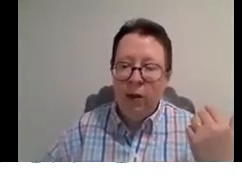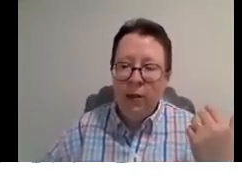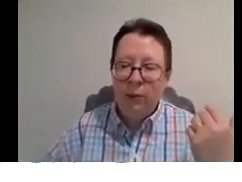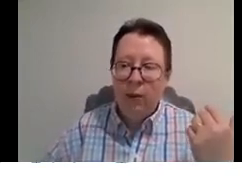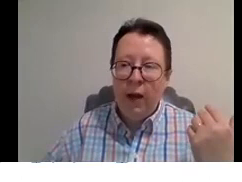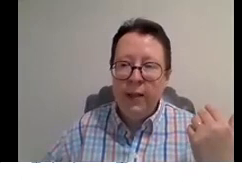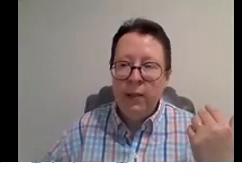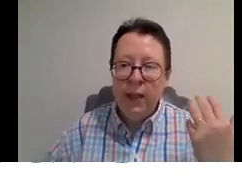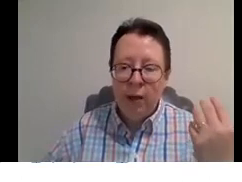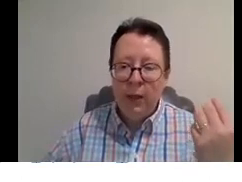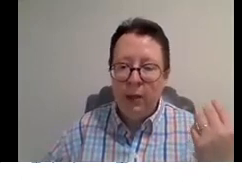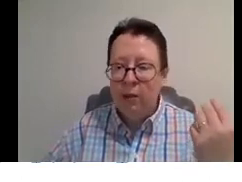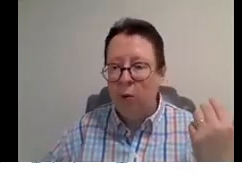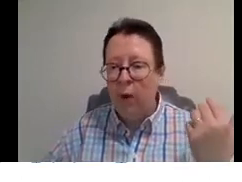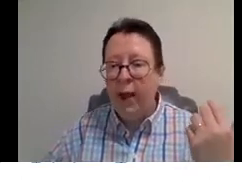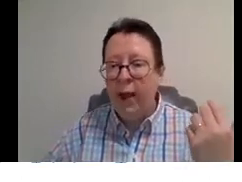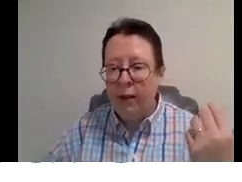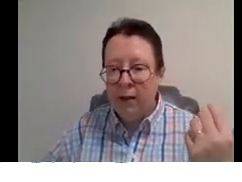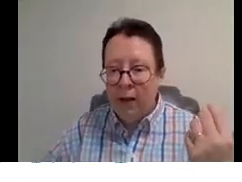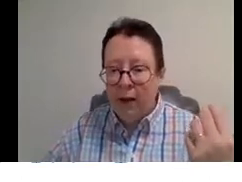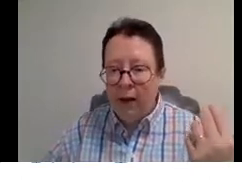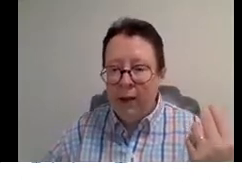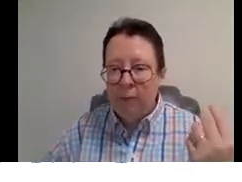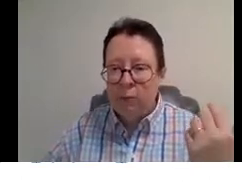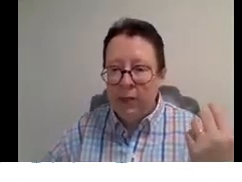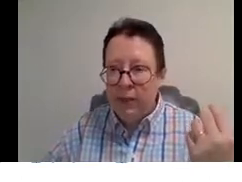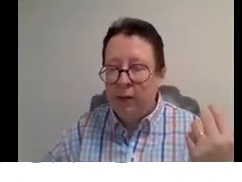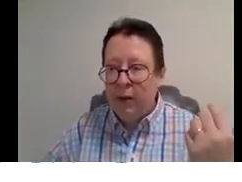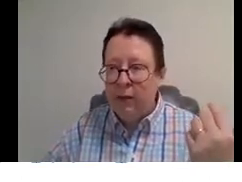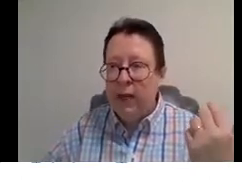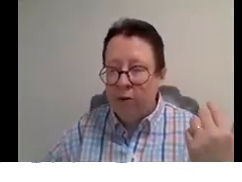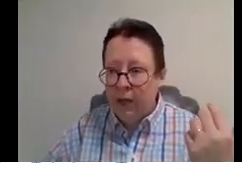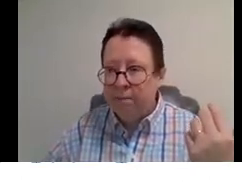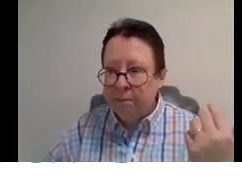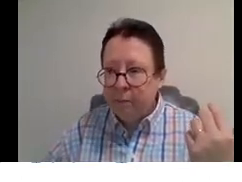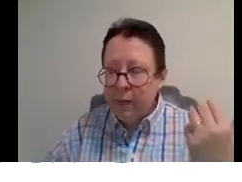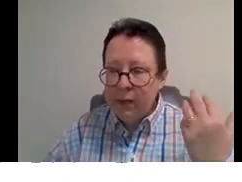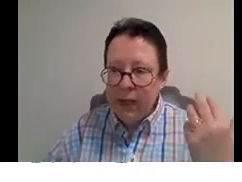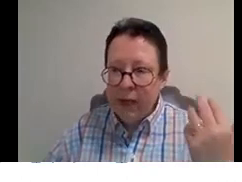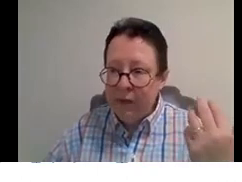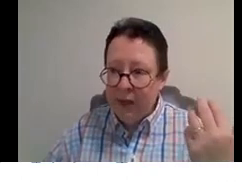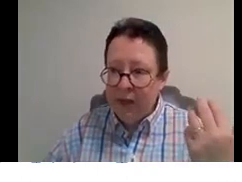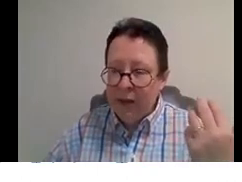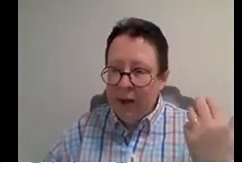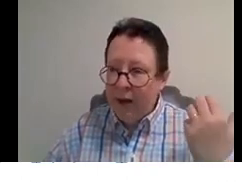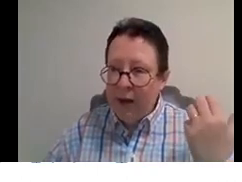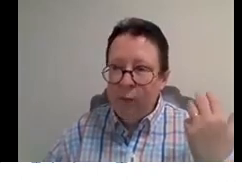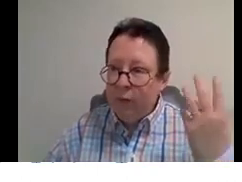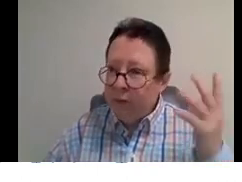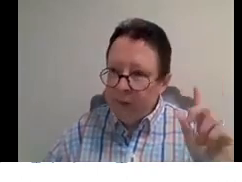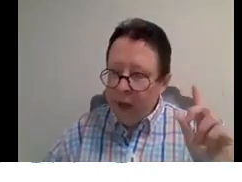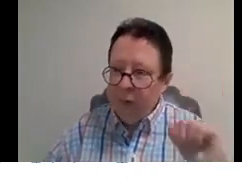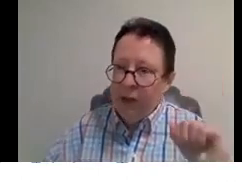hospital, I think I'll be turned away and that was really a very scary... scary thing uh the other thing